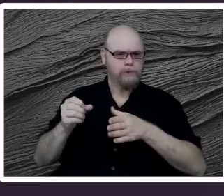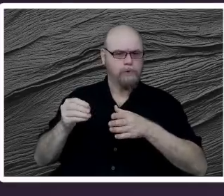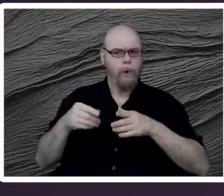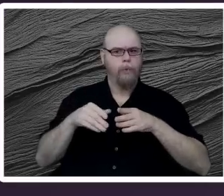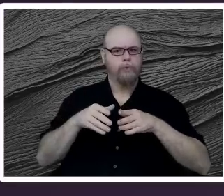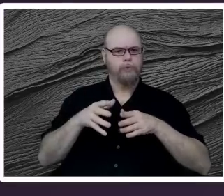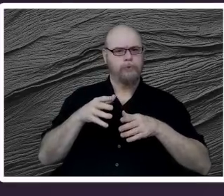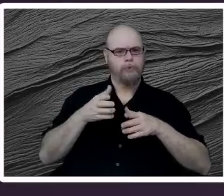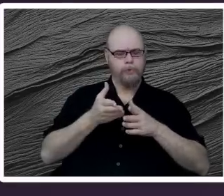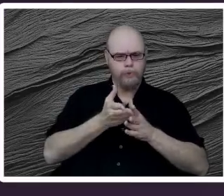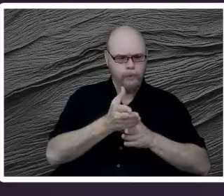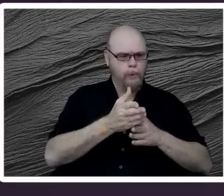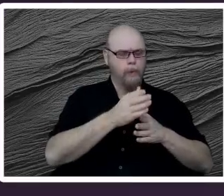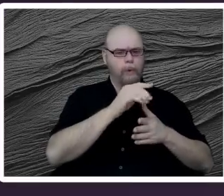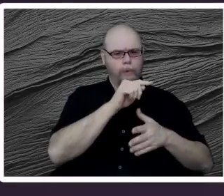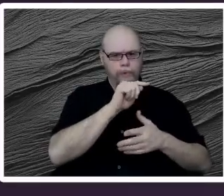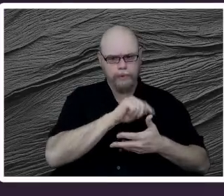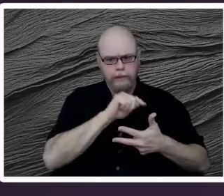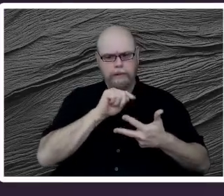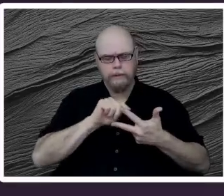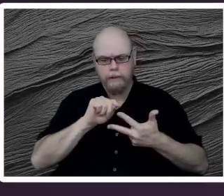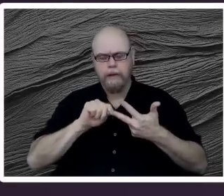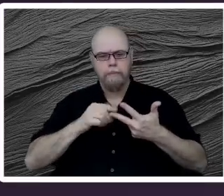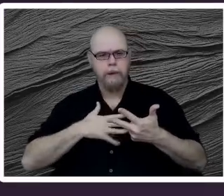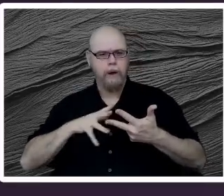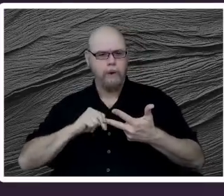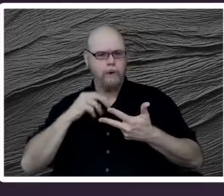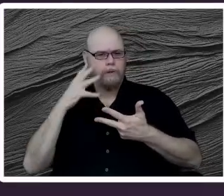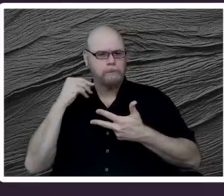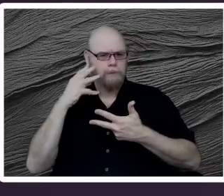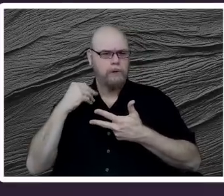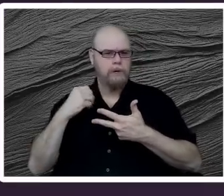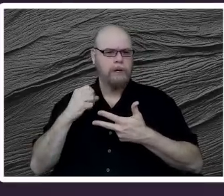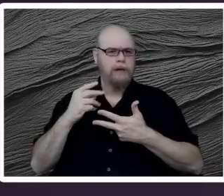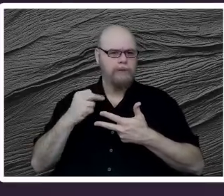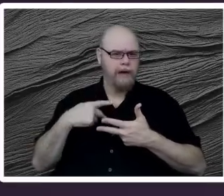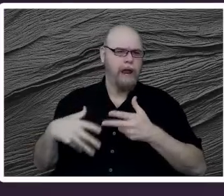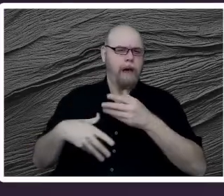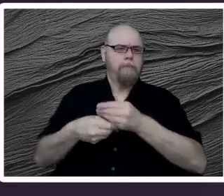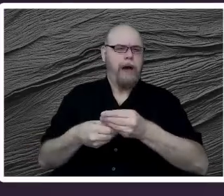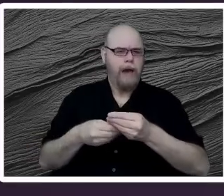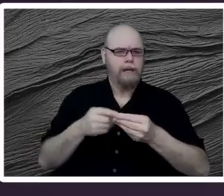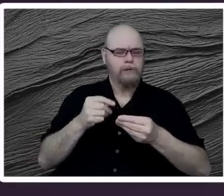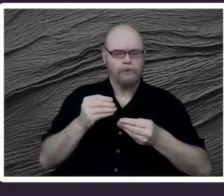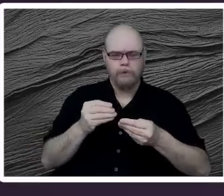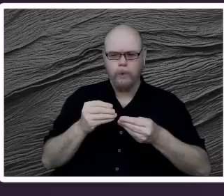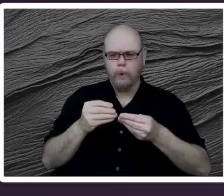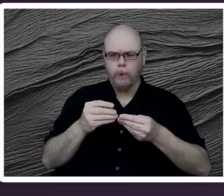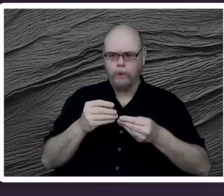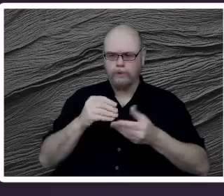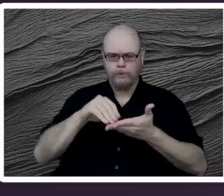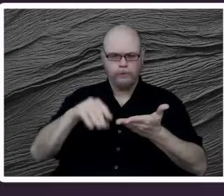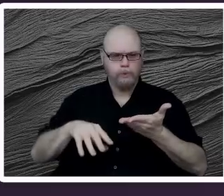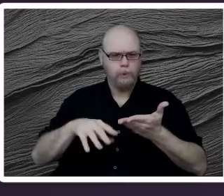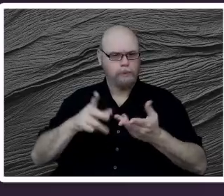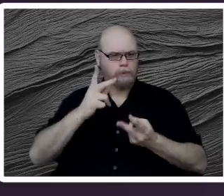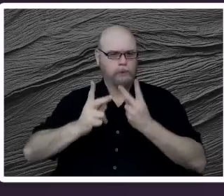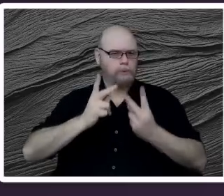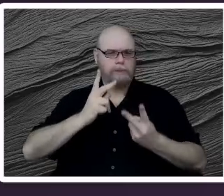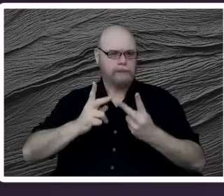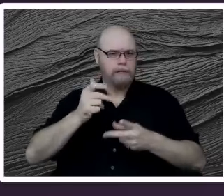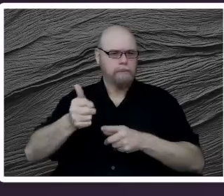am adding to students seeing themselves no matter who they are in my classroom.